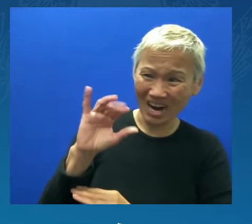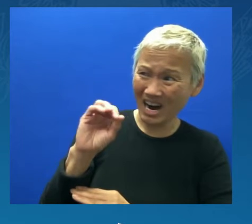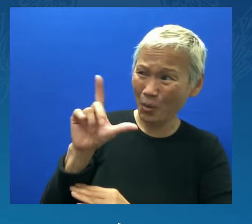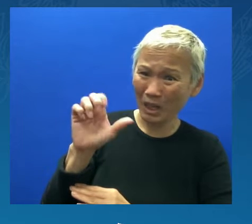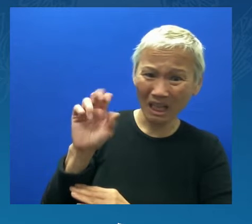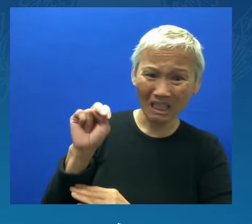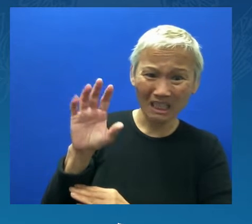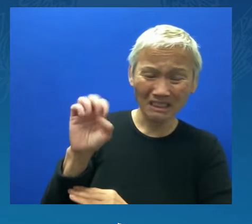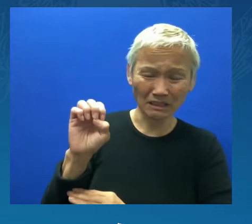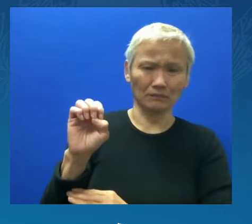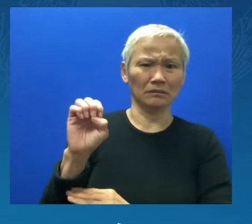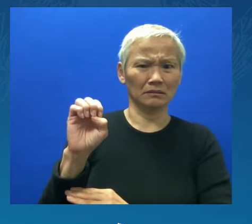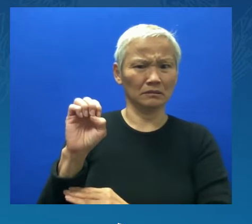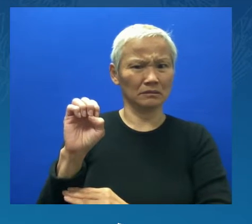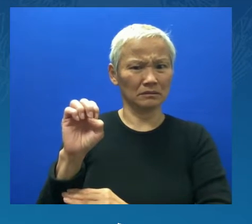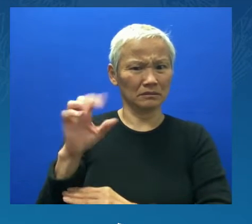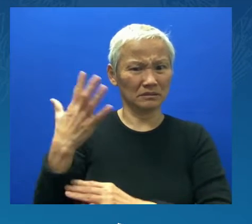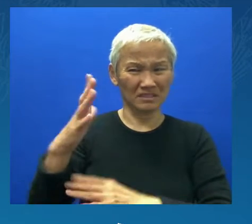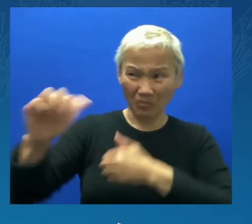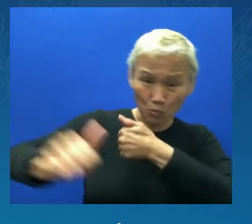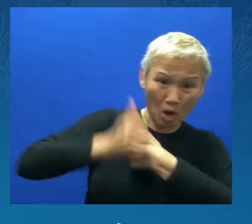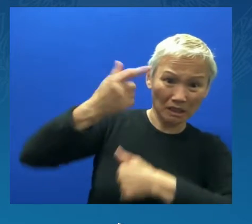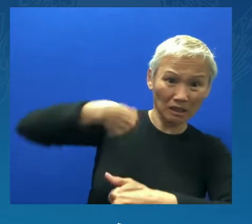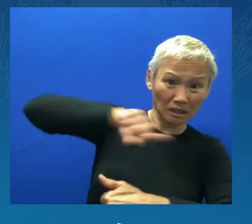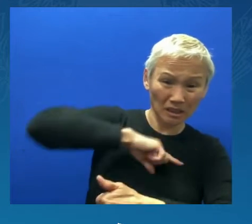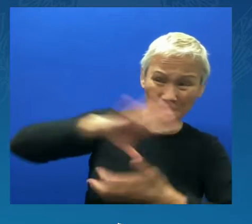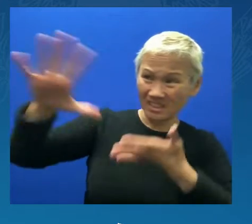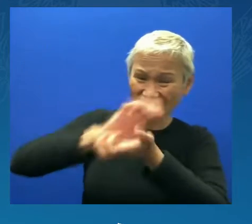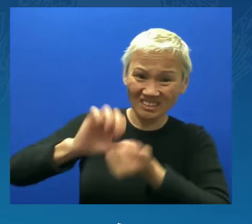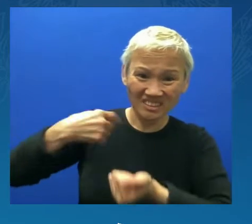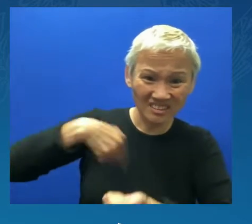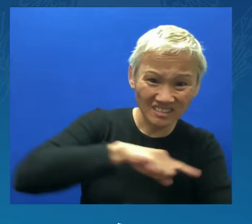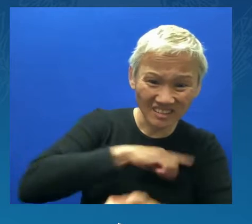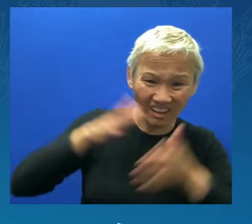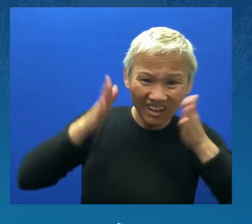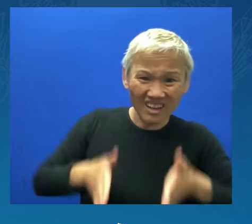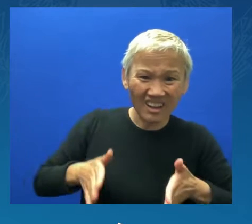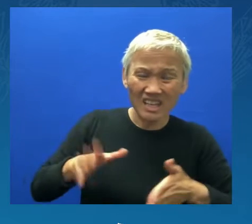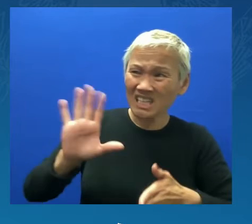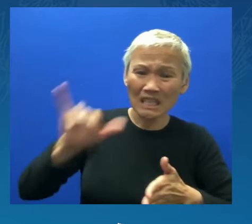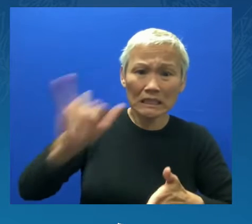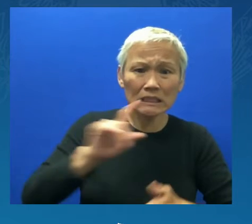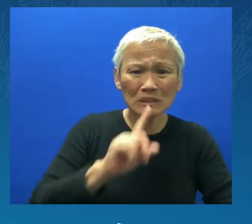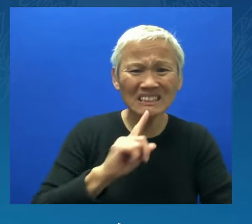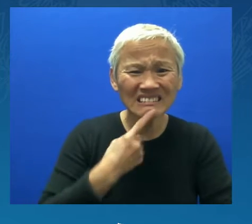and a violation of the -- the autonomy of her body,